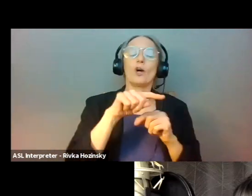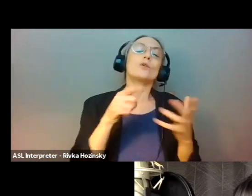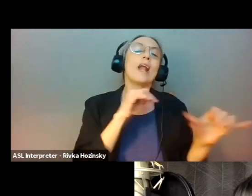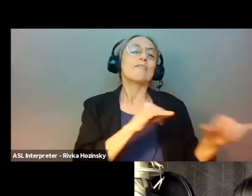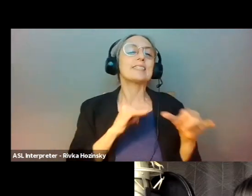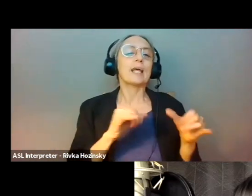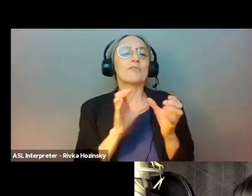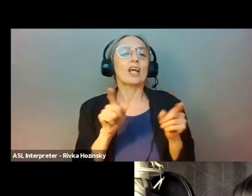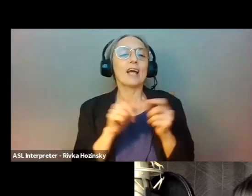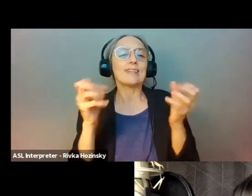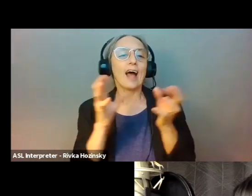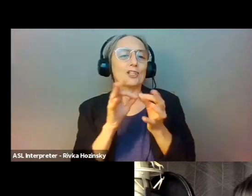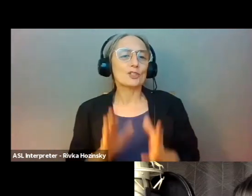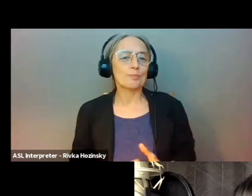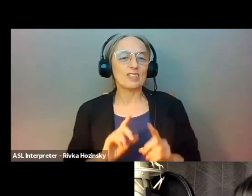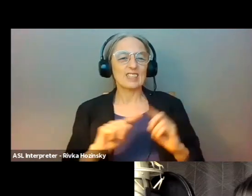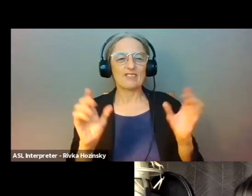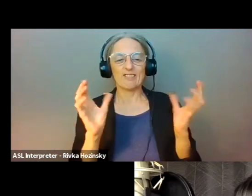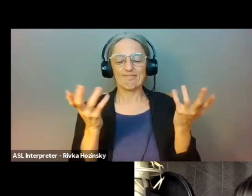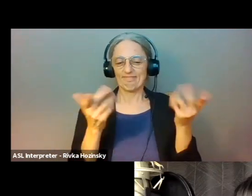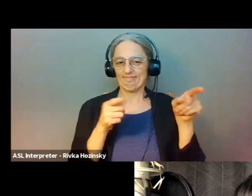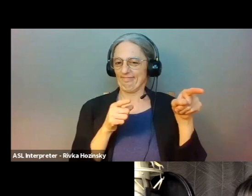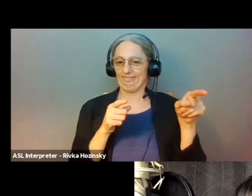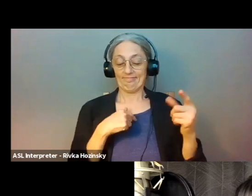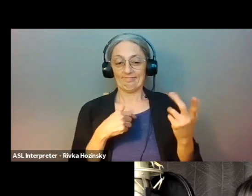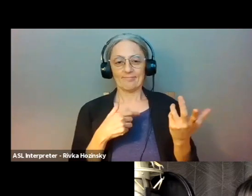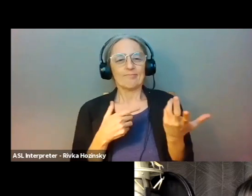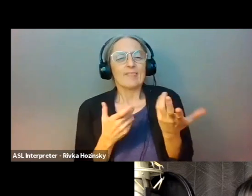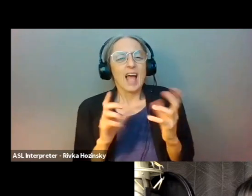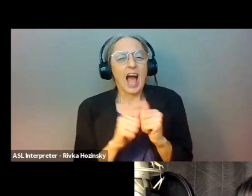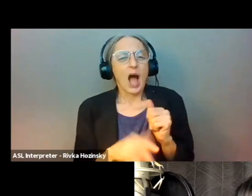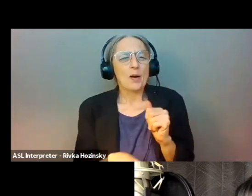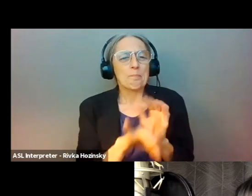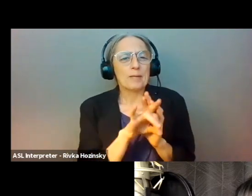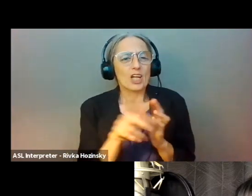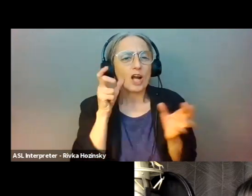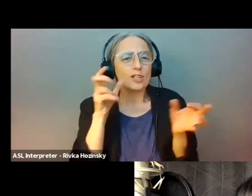what qualifications or recommendations should we look for when booking an audio describer?